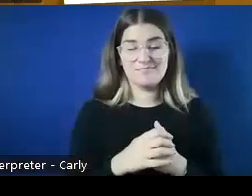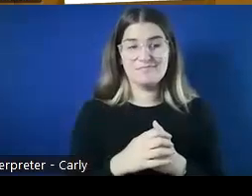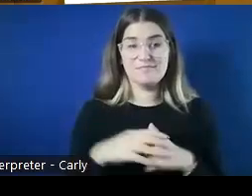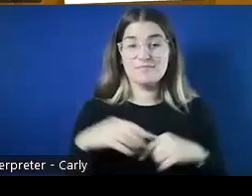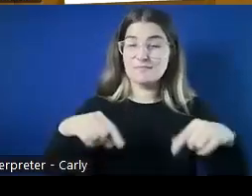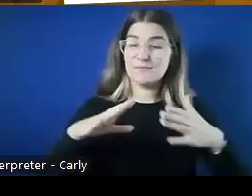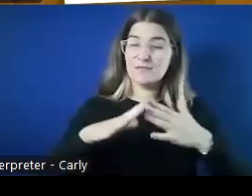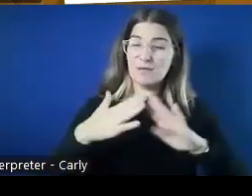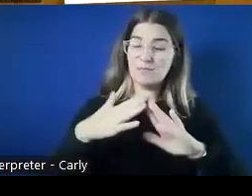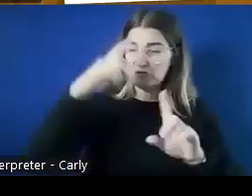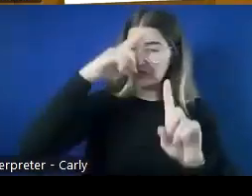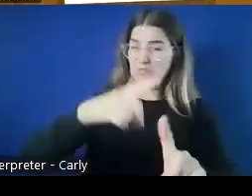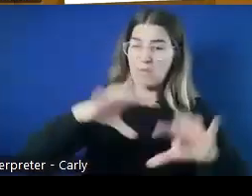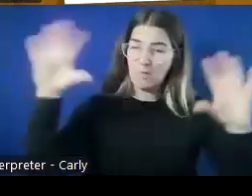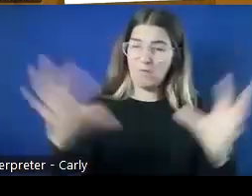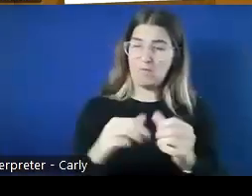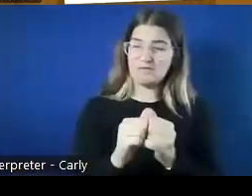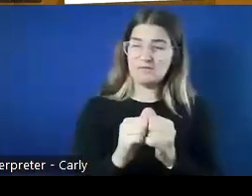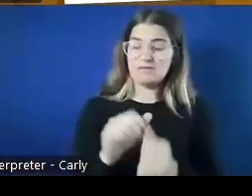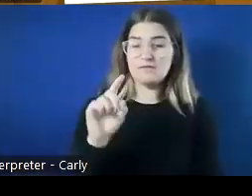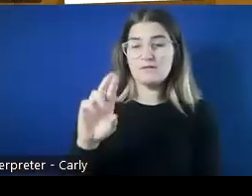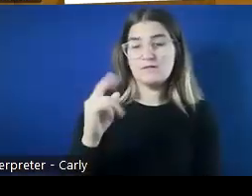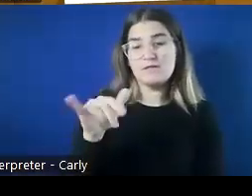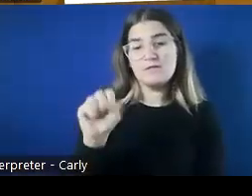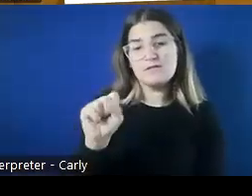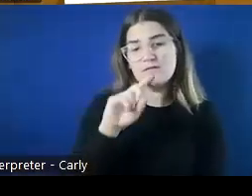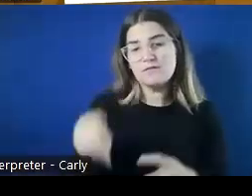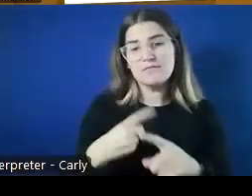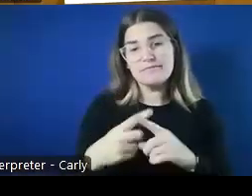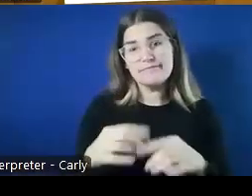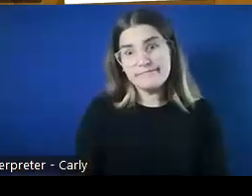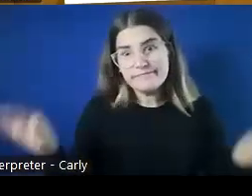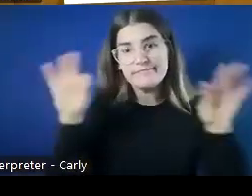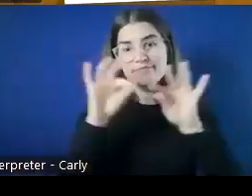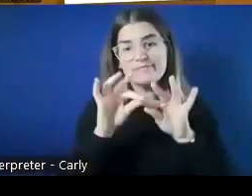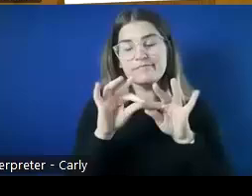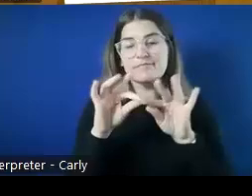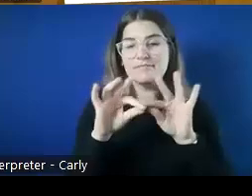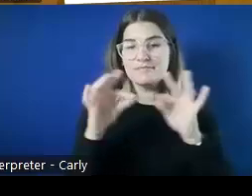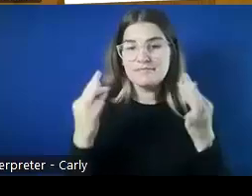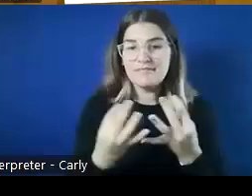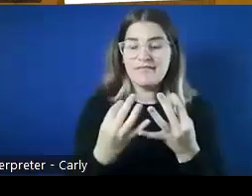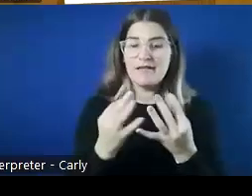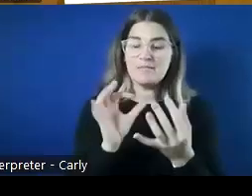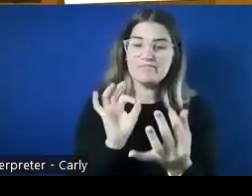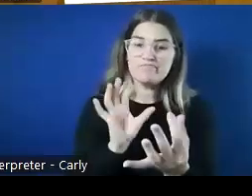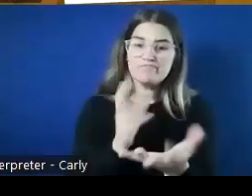solution Dr Albert Gillis talked about the the the importance of family input to drive how we